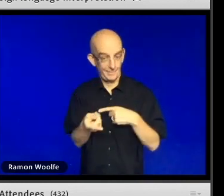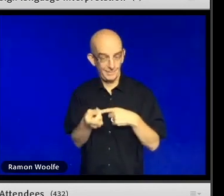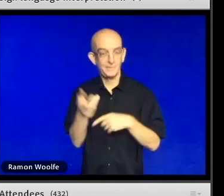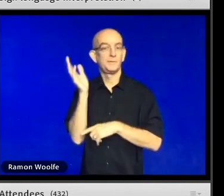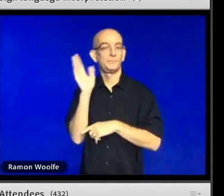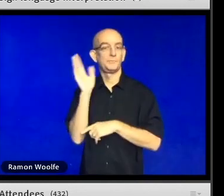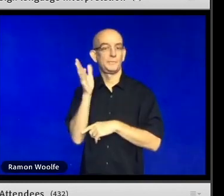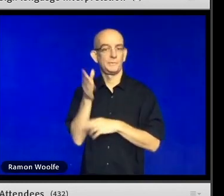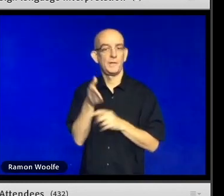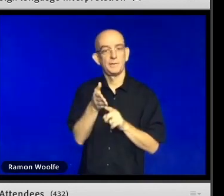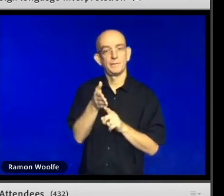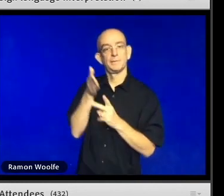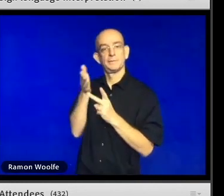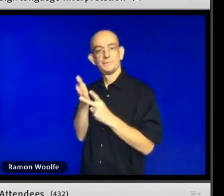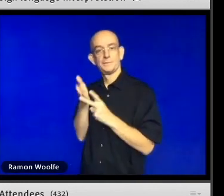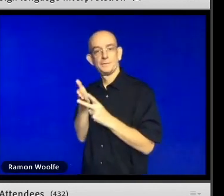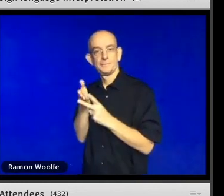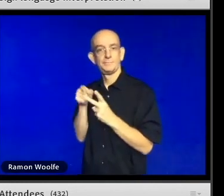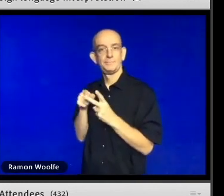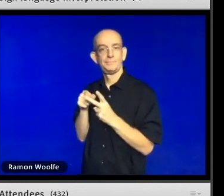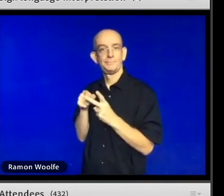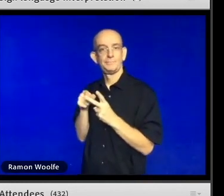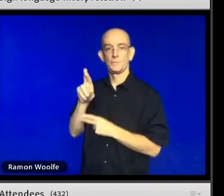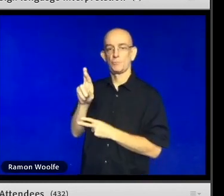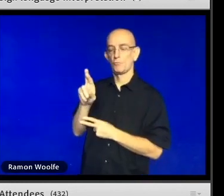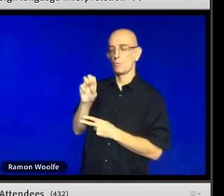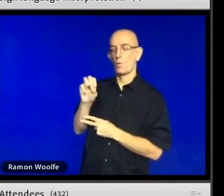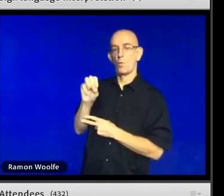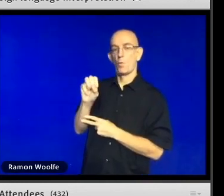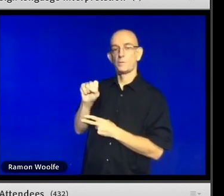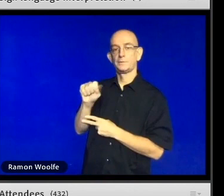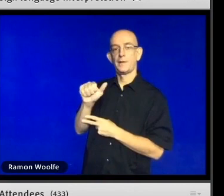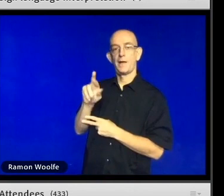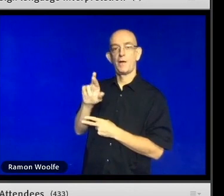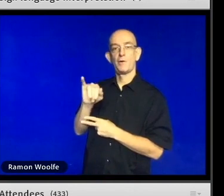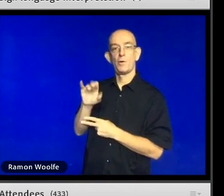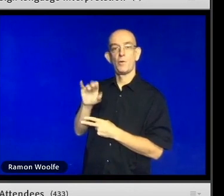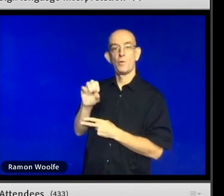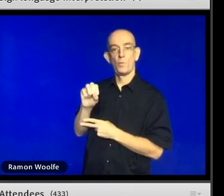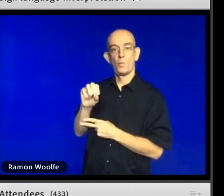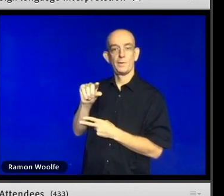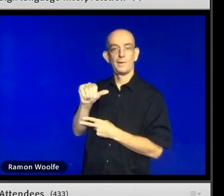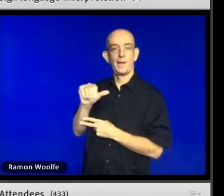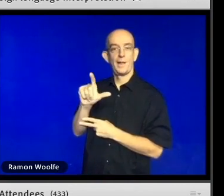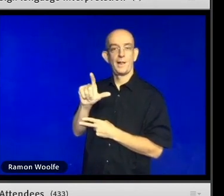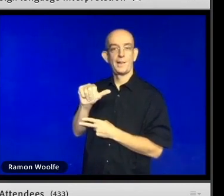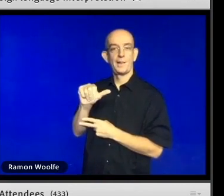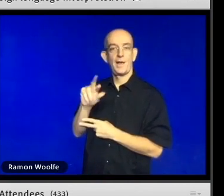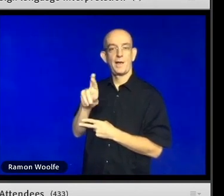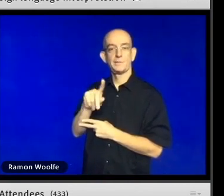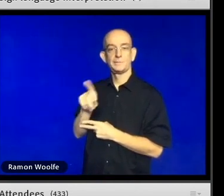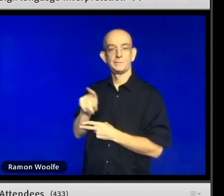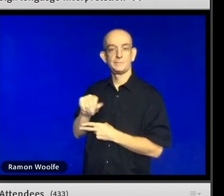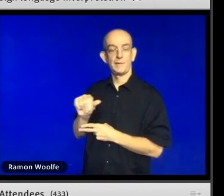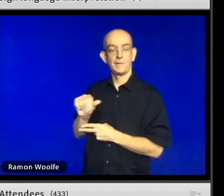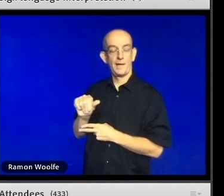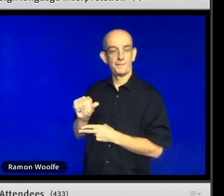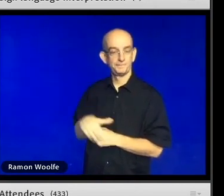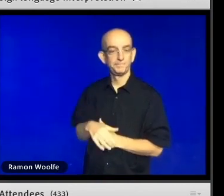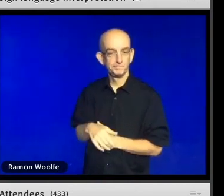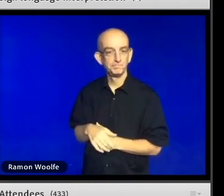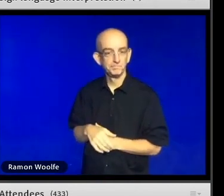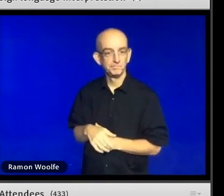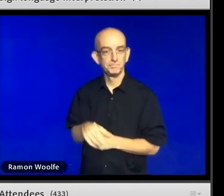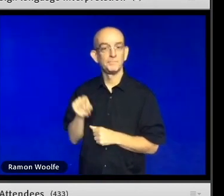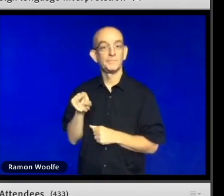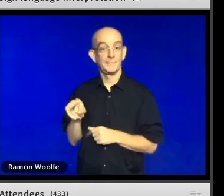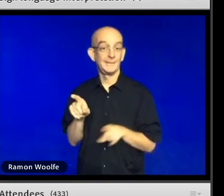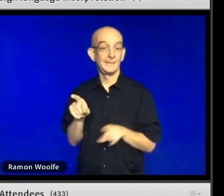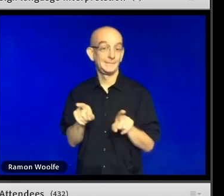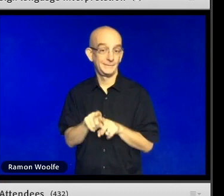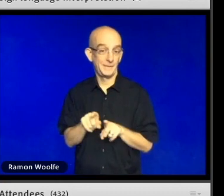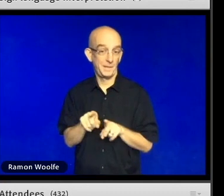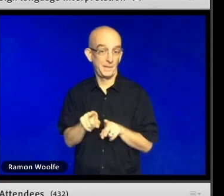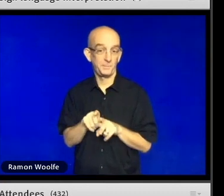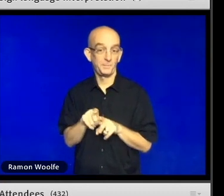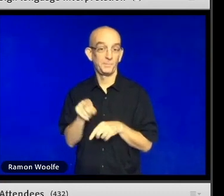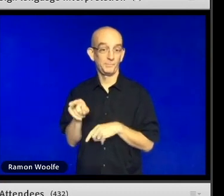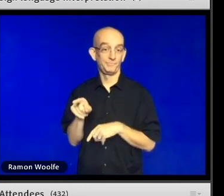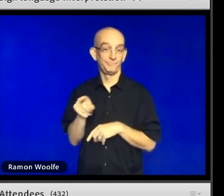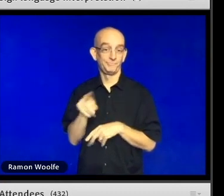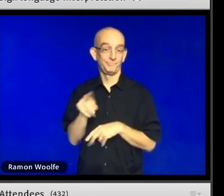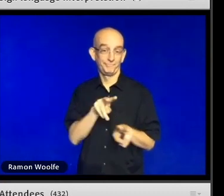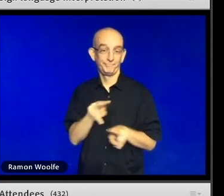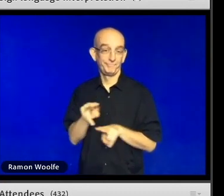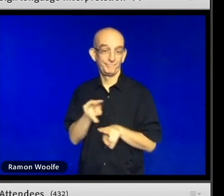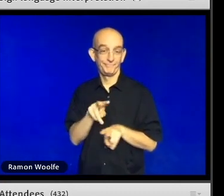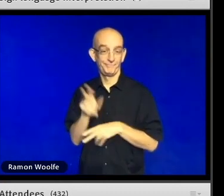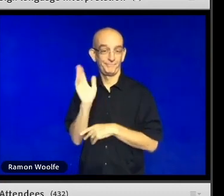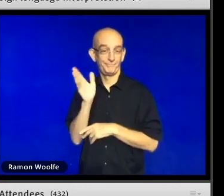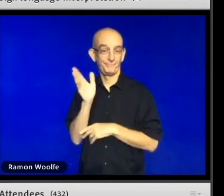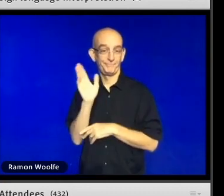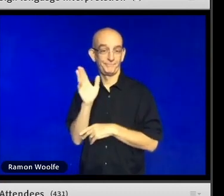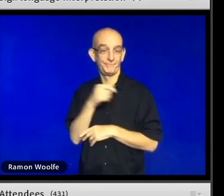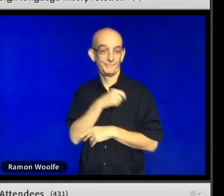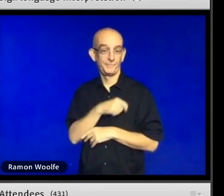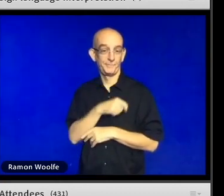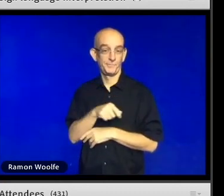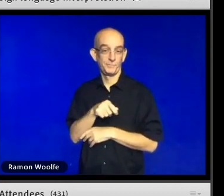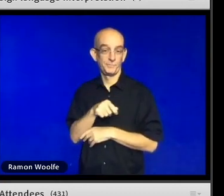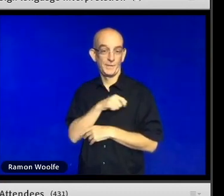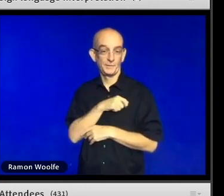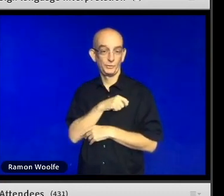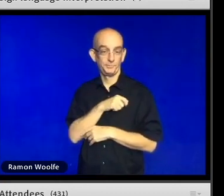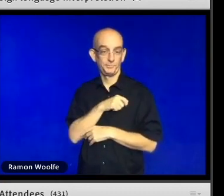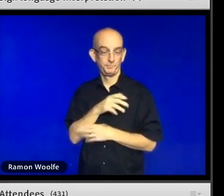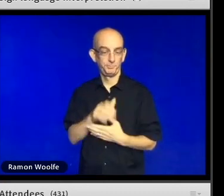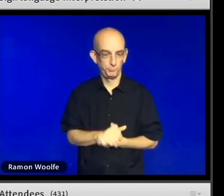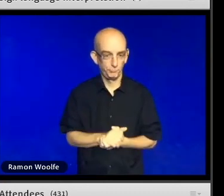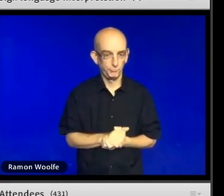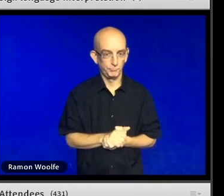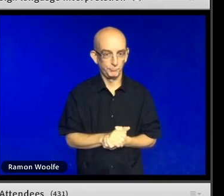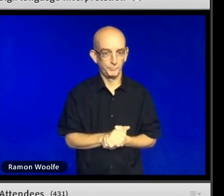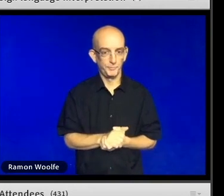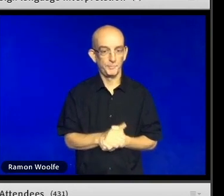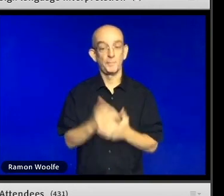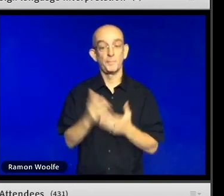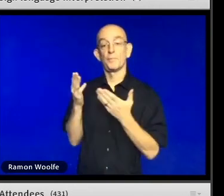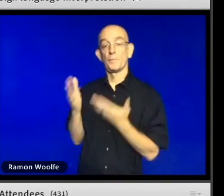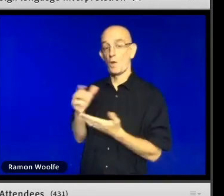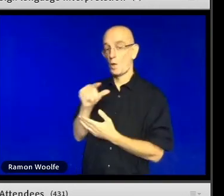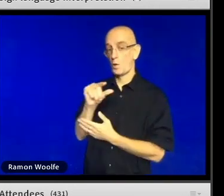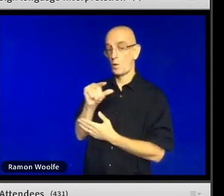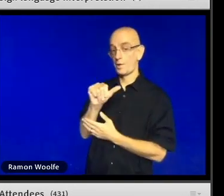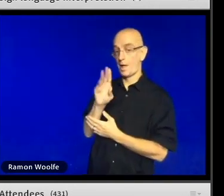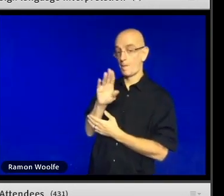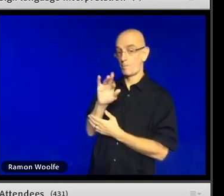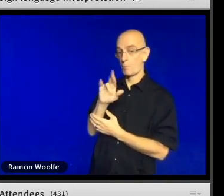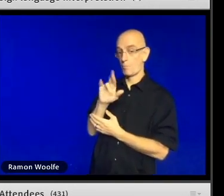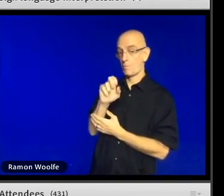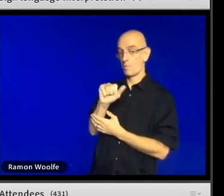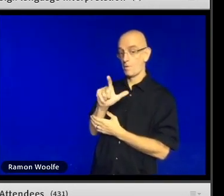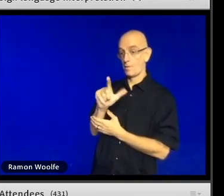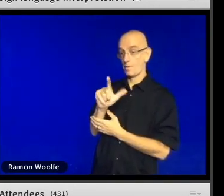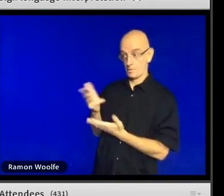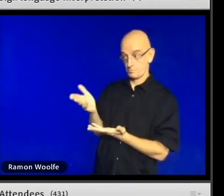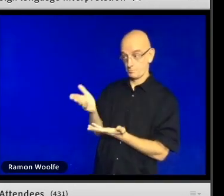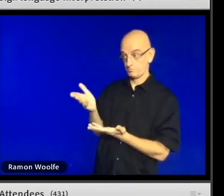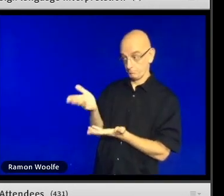(speaking) (speaking Spanish) we have celebrated to do this study. If is